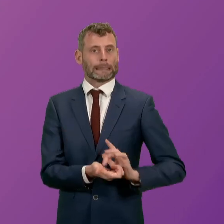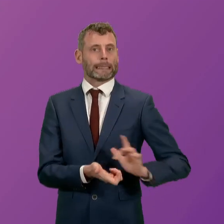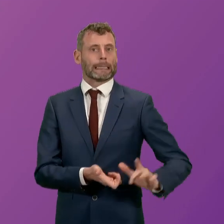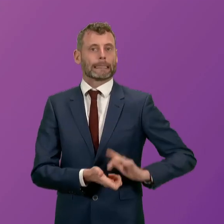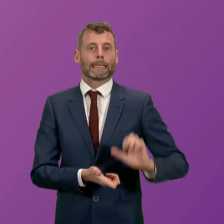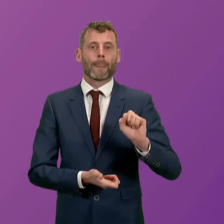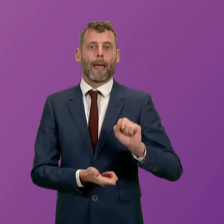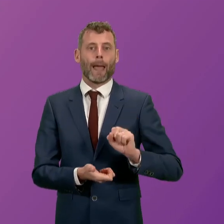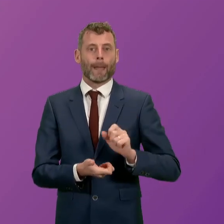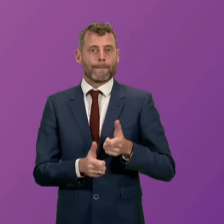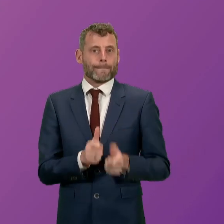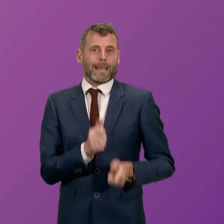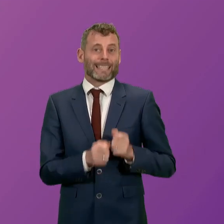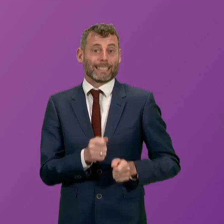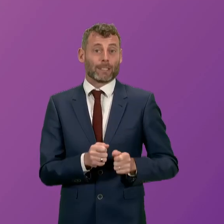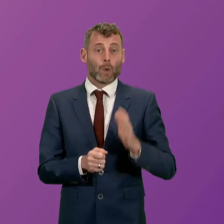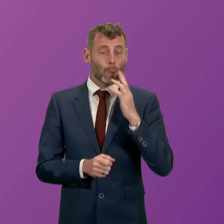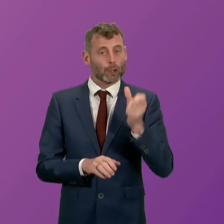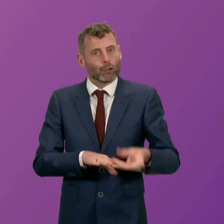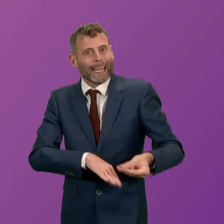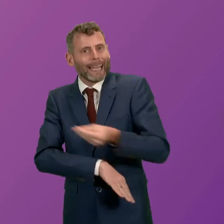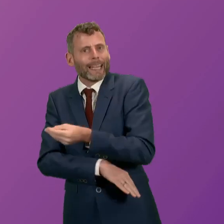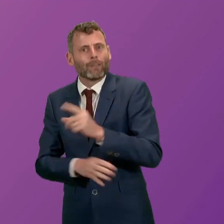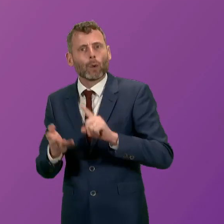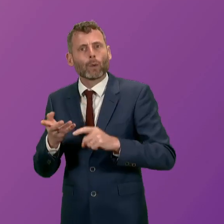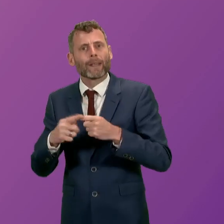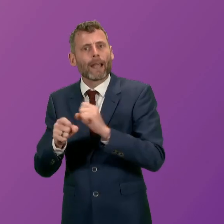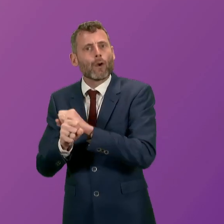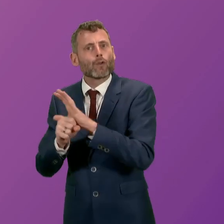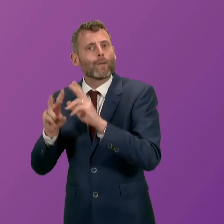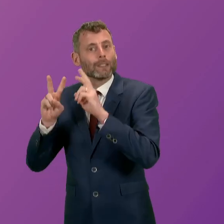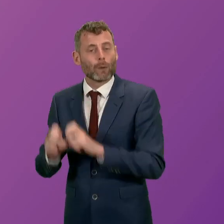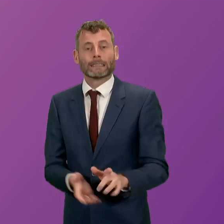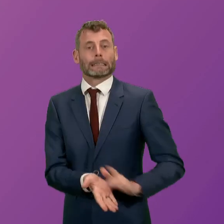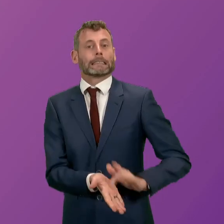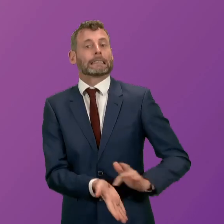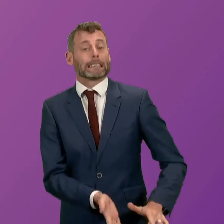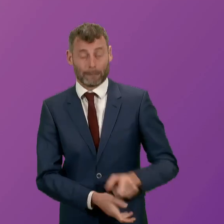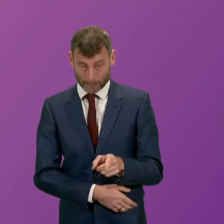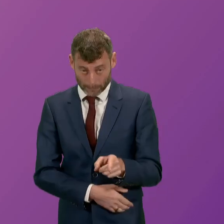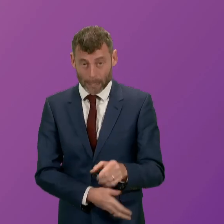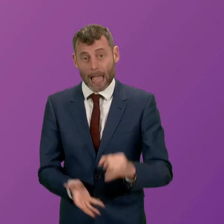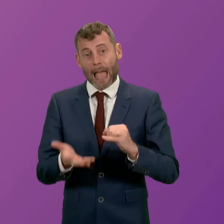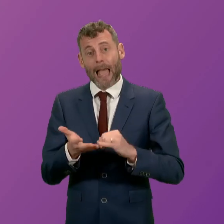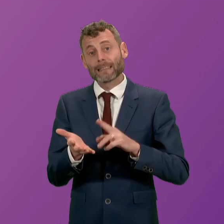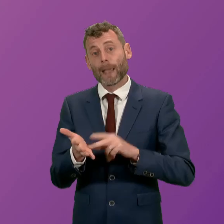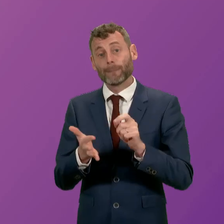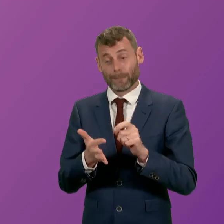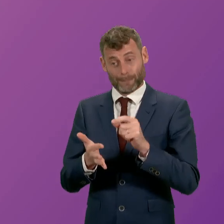have been provided to the UK Covid inquiry. We see it with the SNP wasting taxpayers’ money on